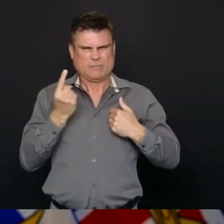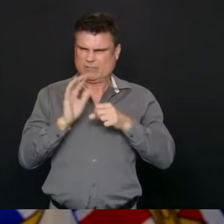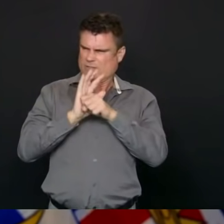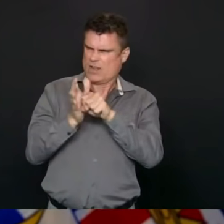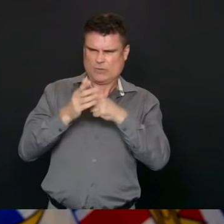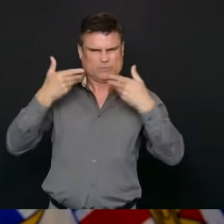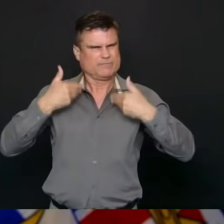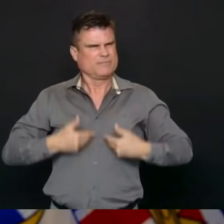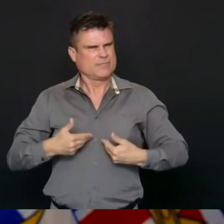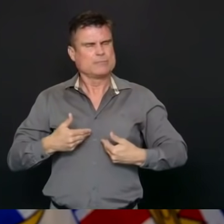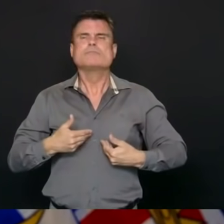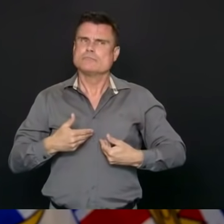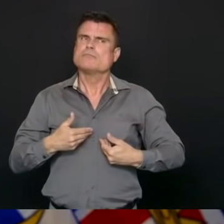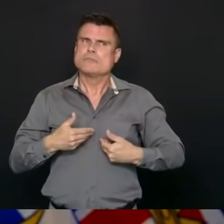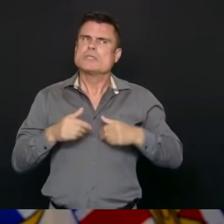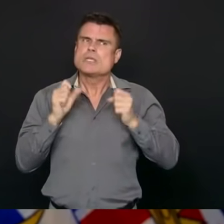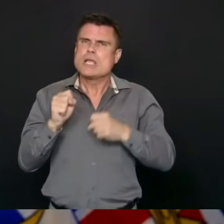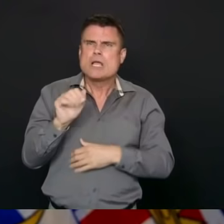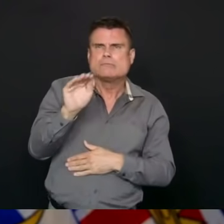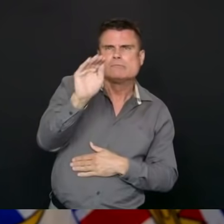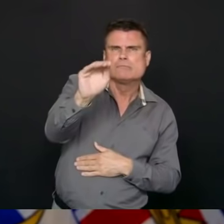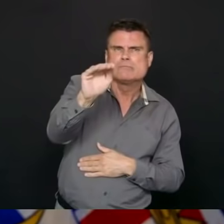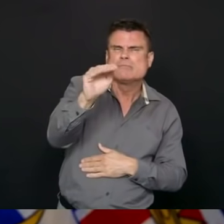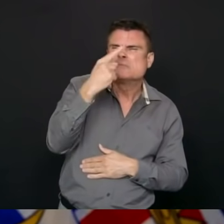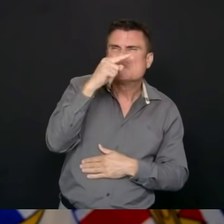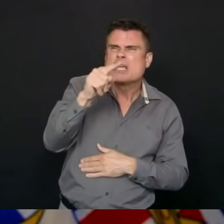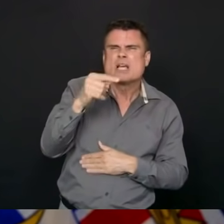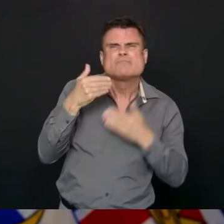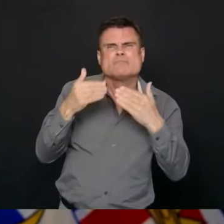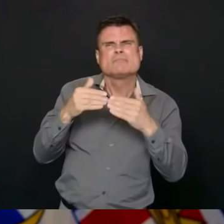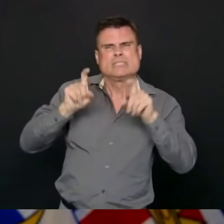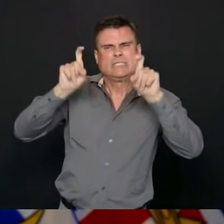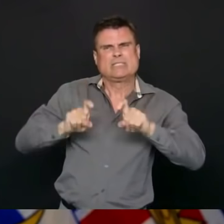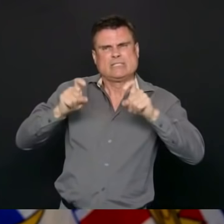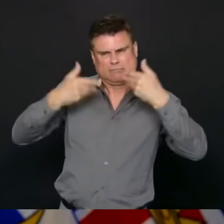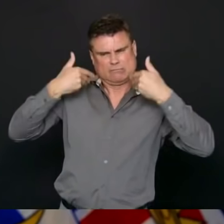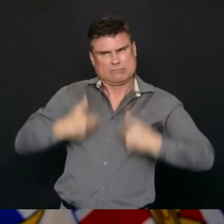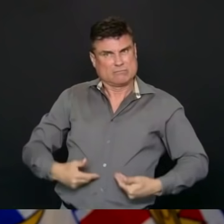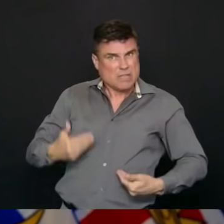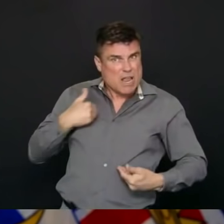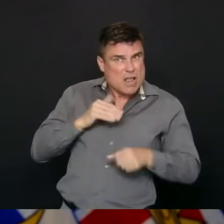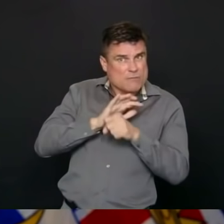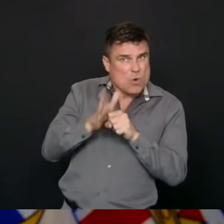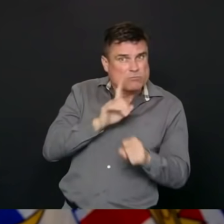As well we have public health teams that will continue to be on high alert, monitoring and contact tracing